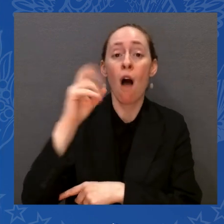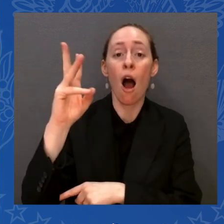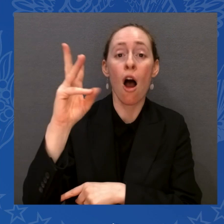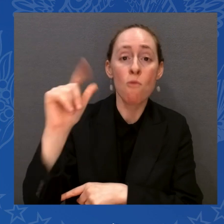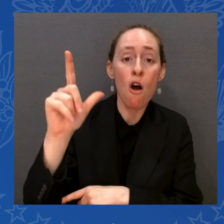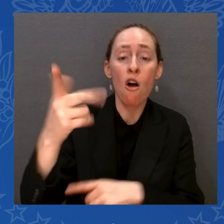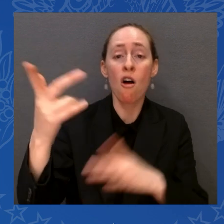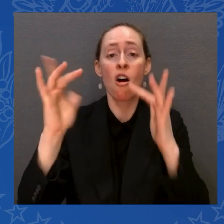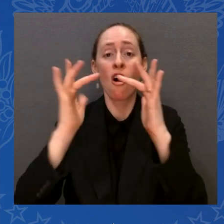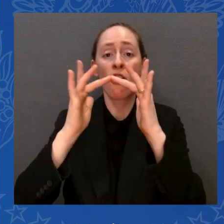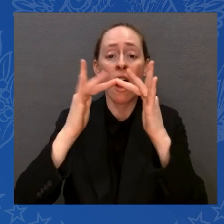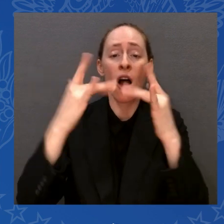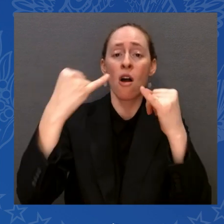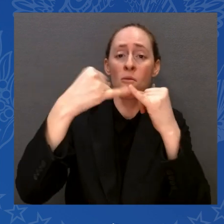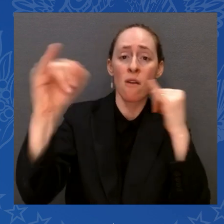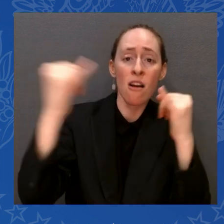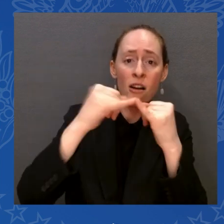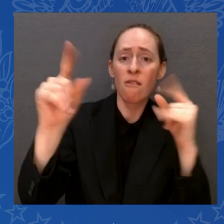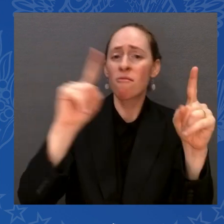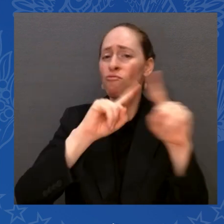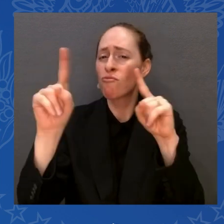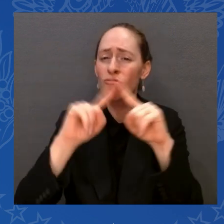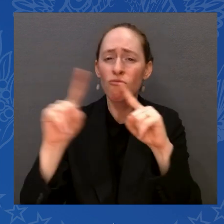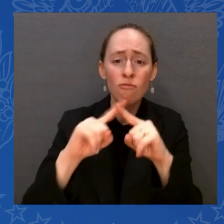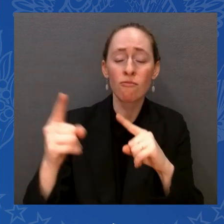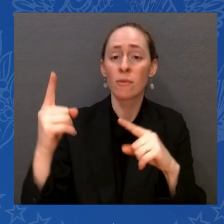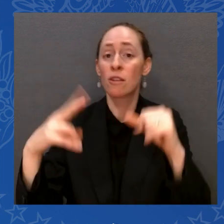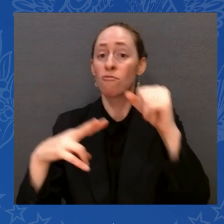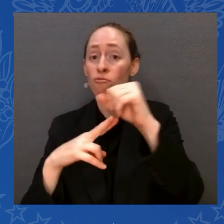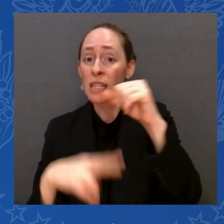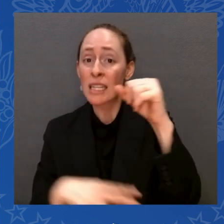highways made with American products. My first two years in office,